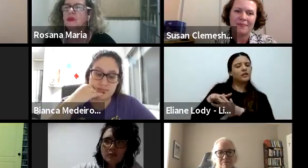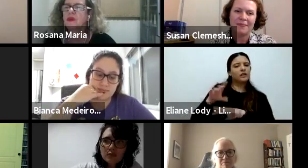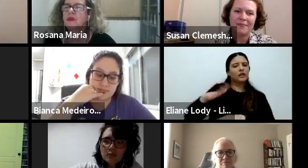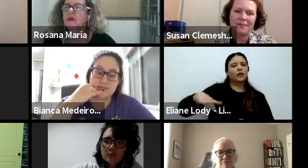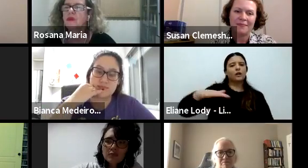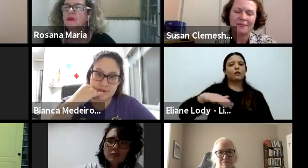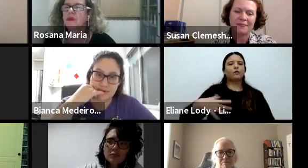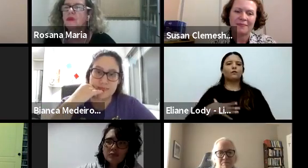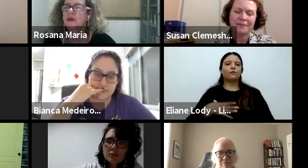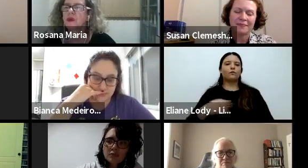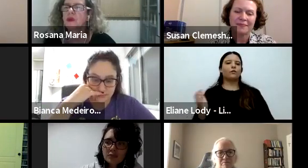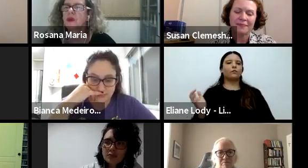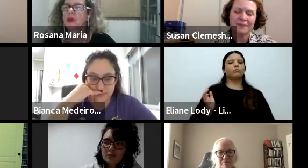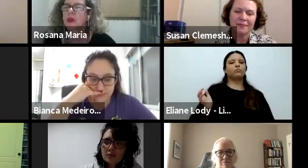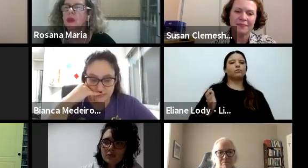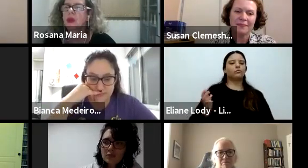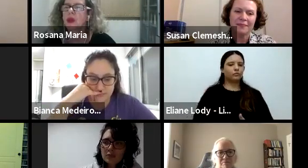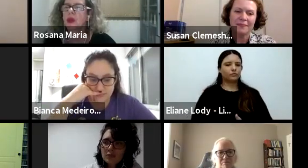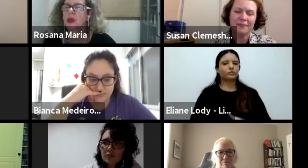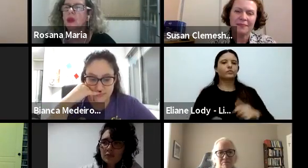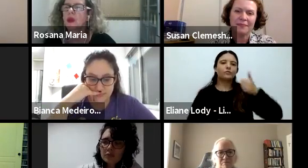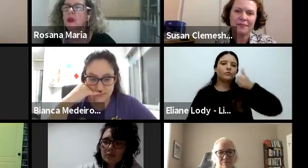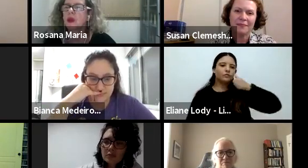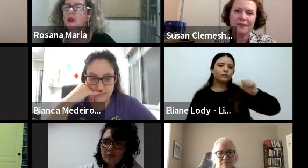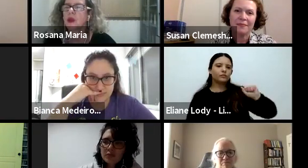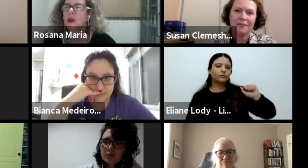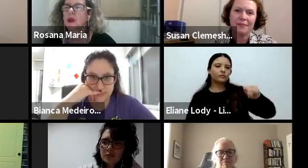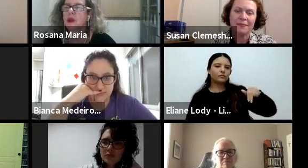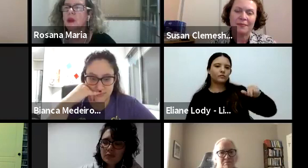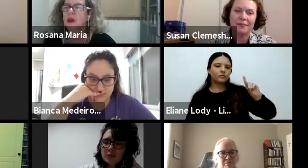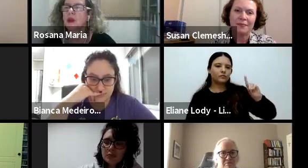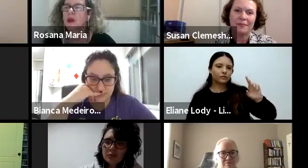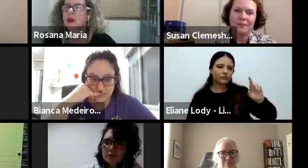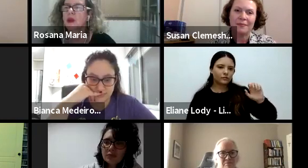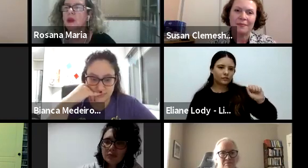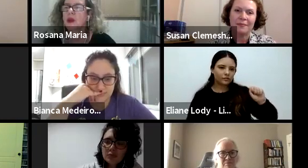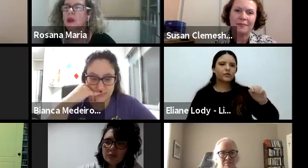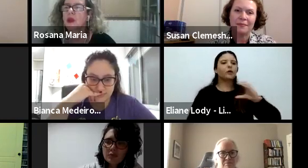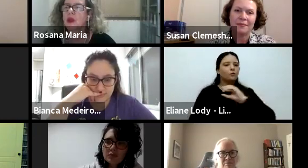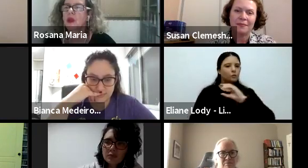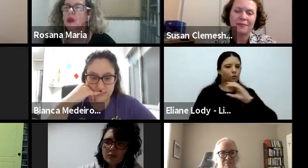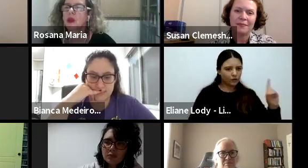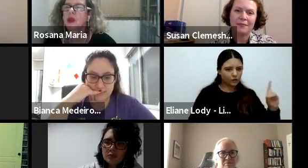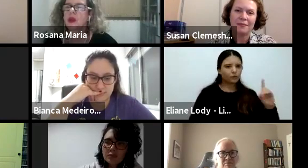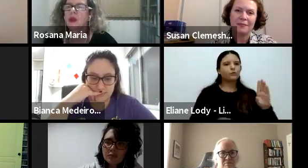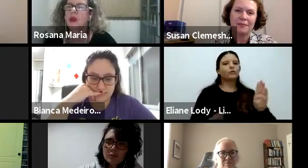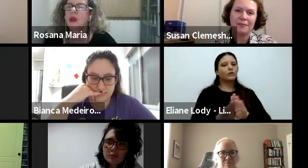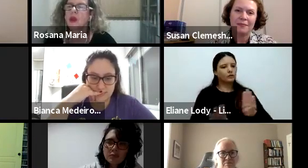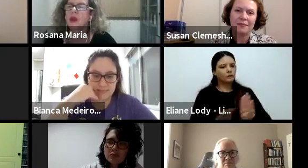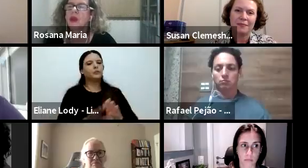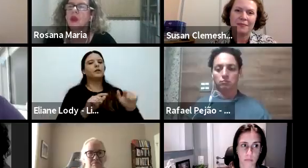Sunday Sanderson Tella here who Tella here who is a coordinator. at a very. y at a pub